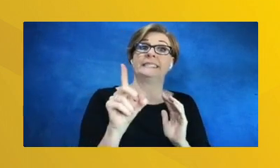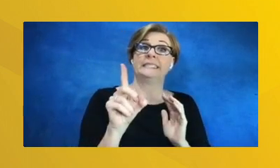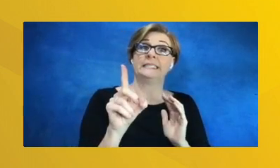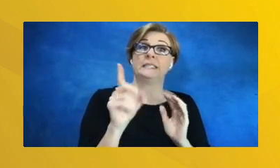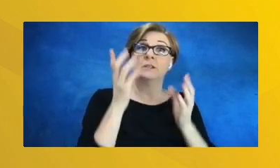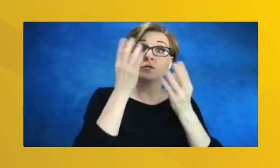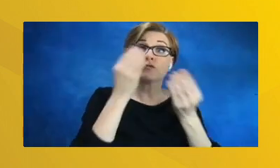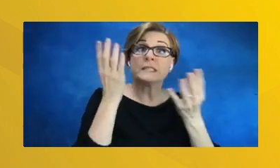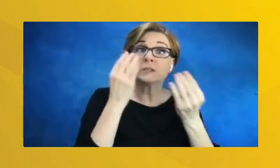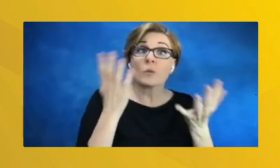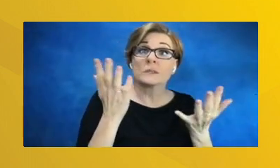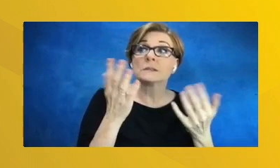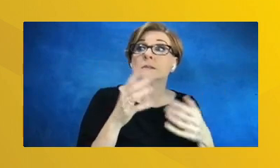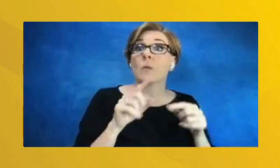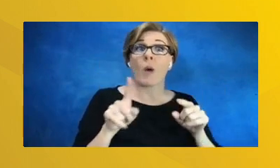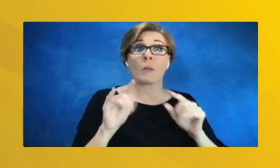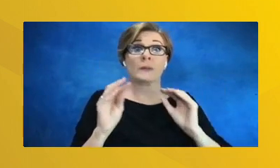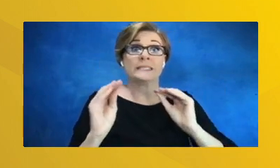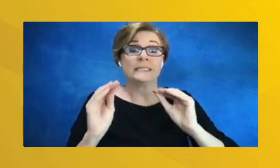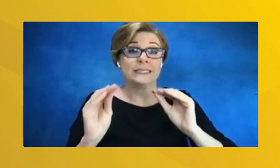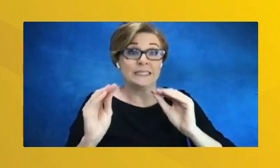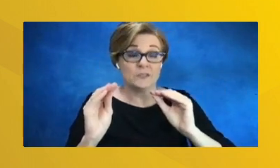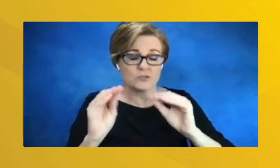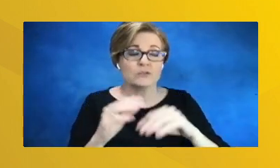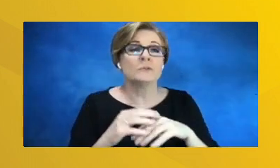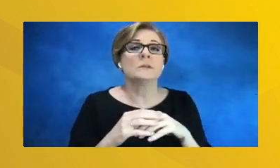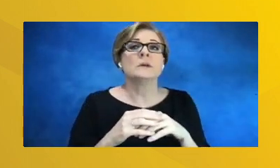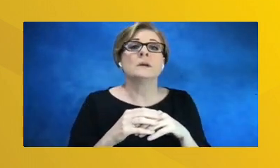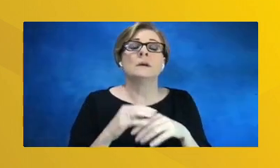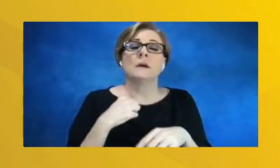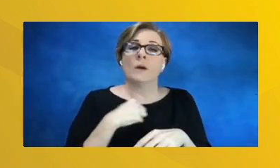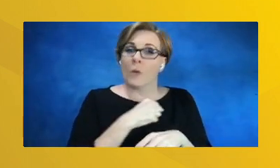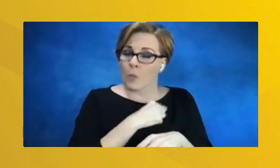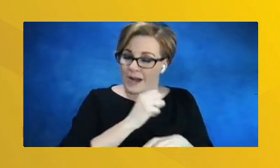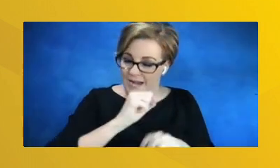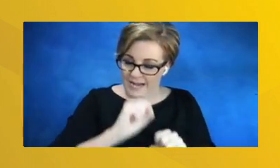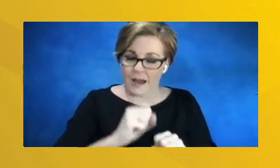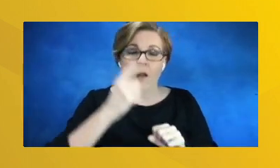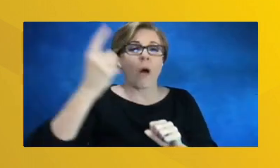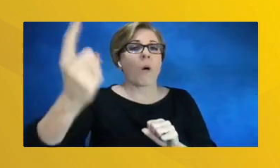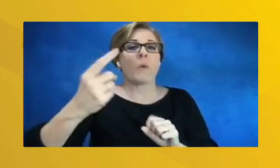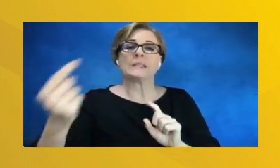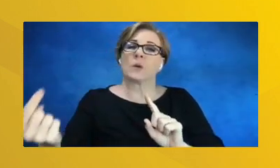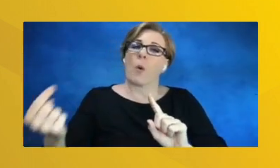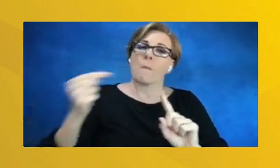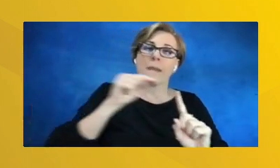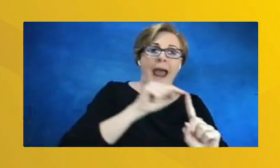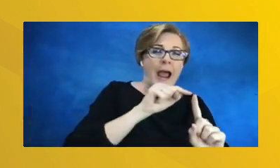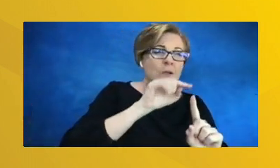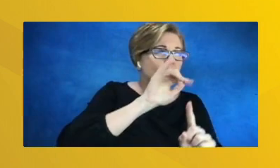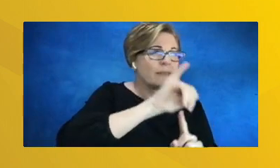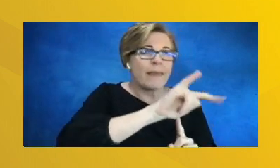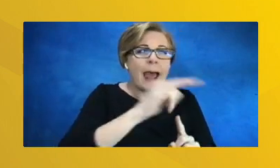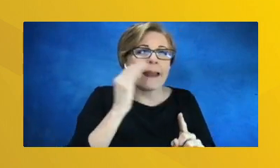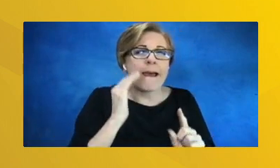them, we can continually go back to this Head Start teacher advisory council and get feedback